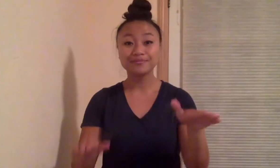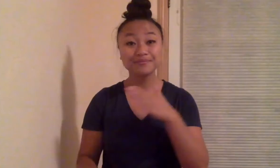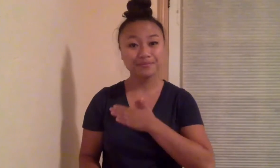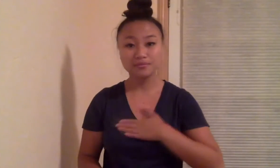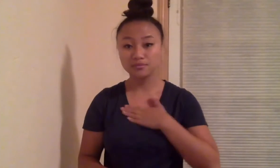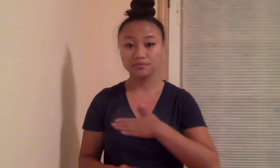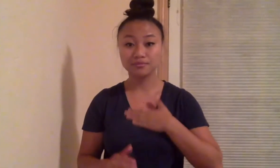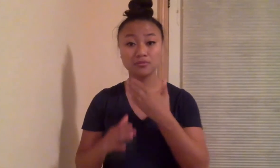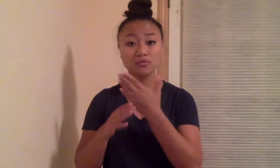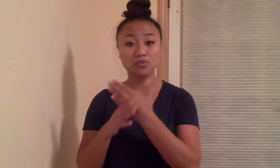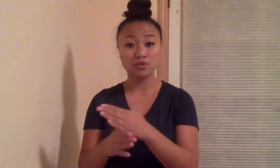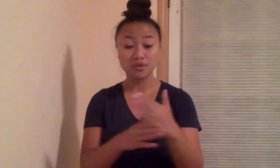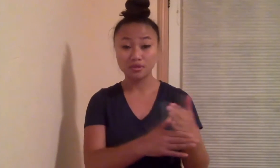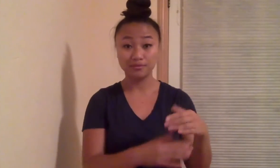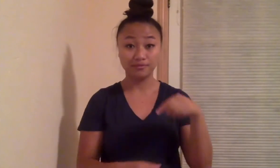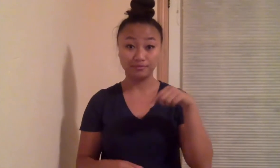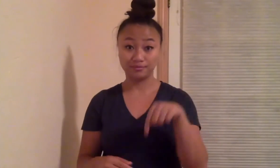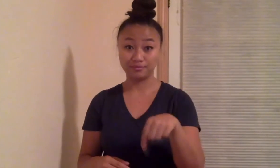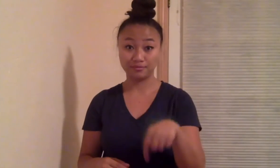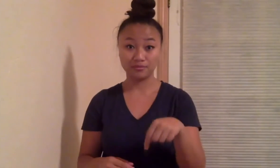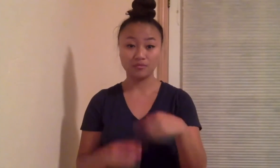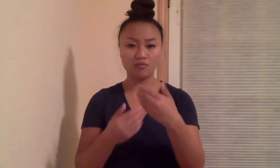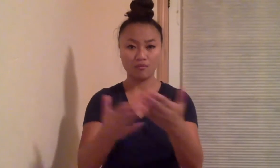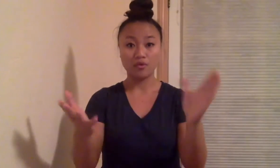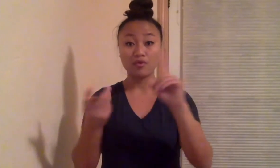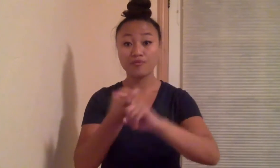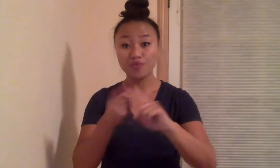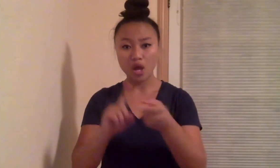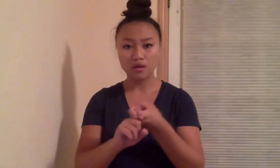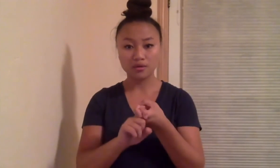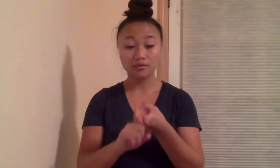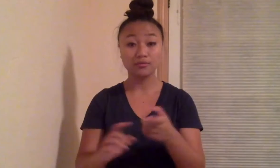To share this letter with your friends,